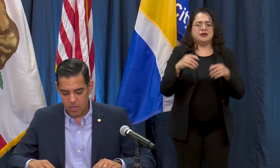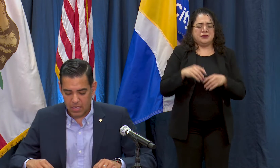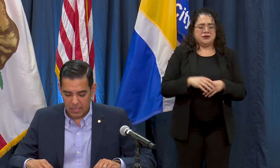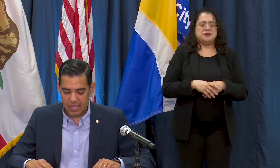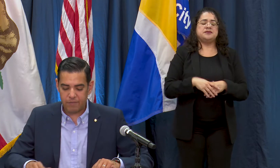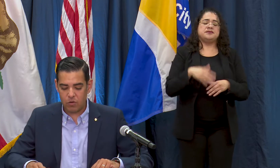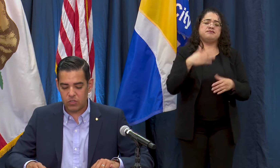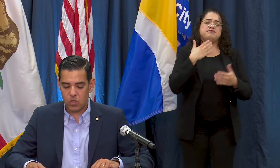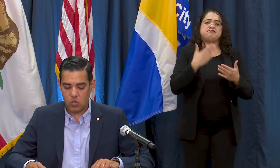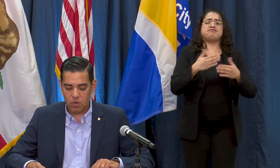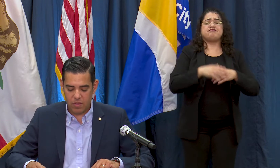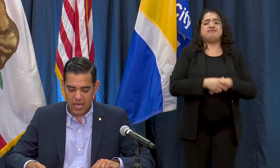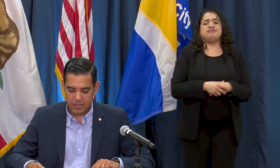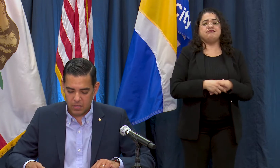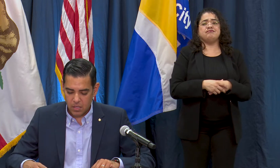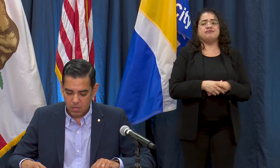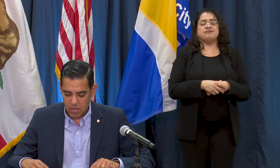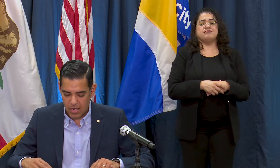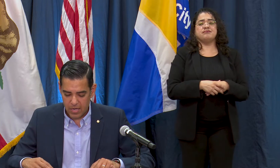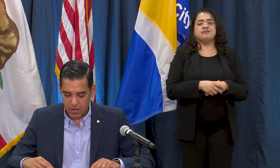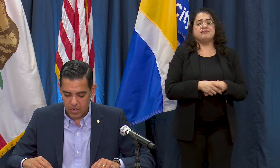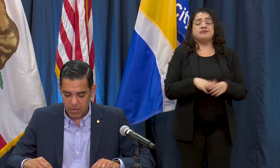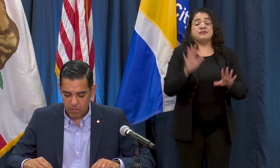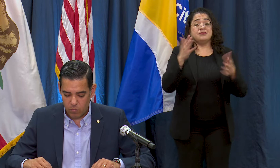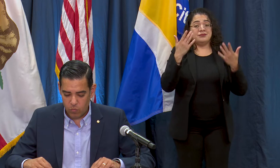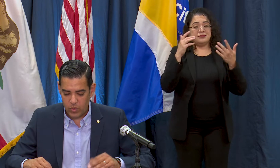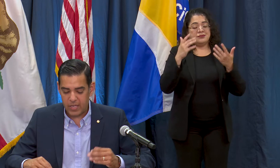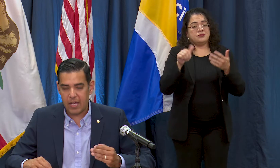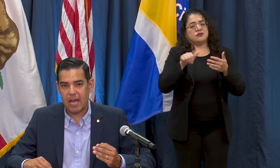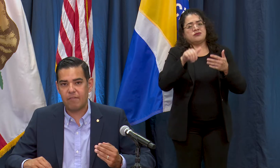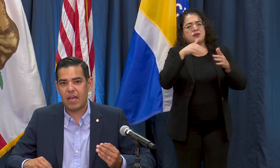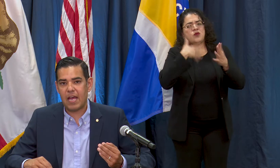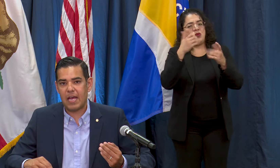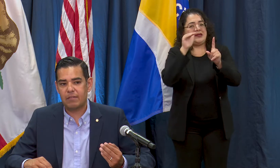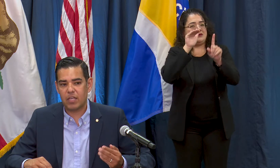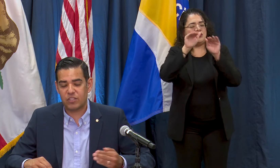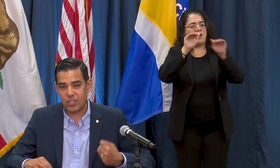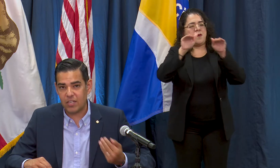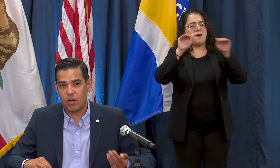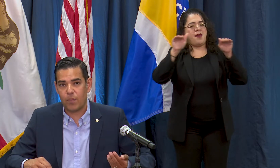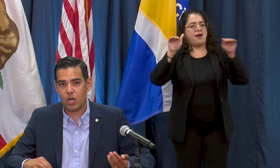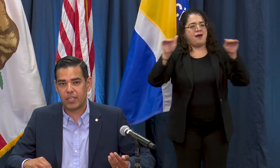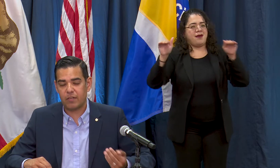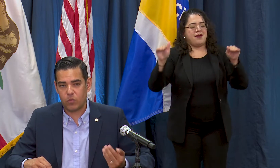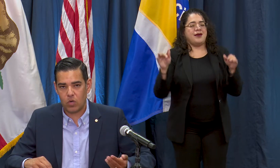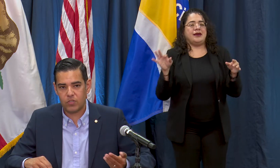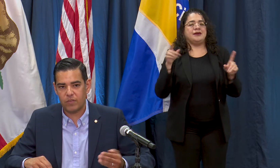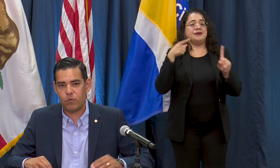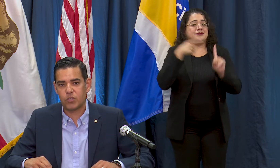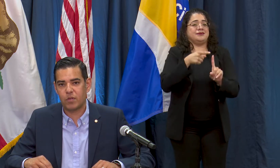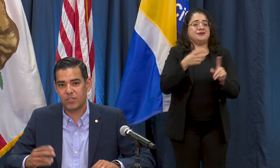let folks know that we have extended our parking of course enforcement on